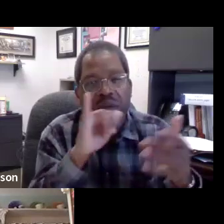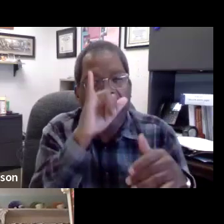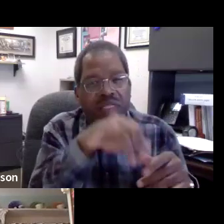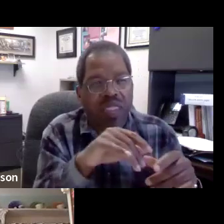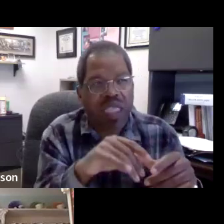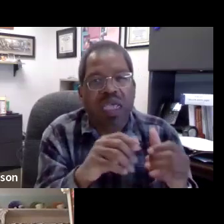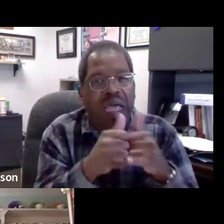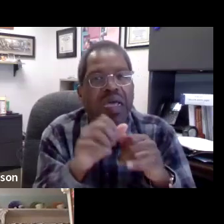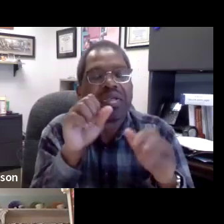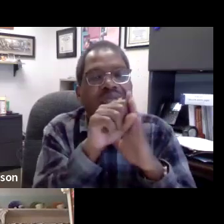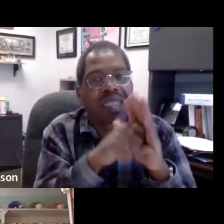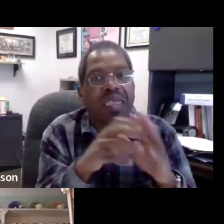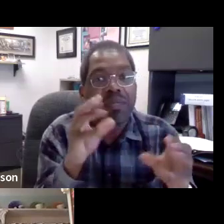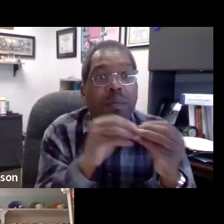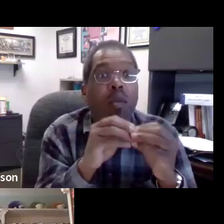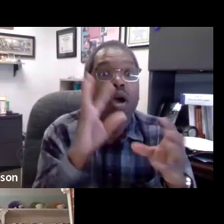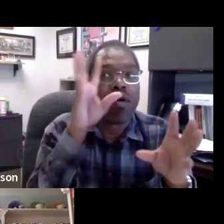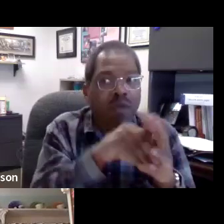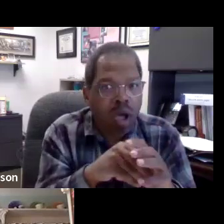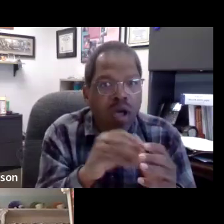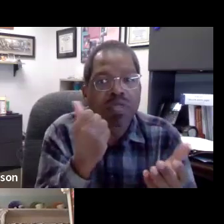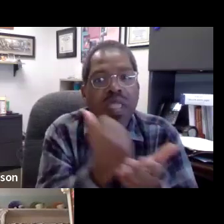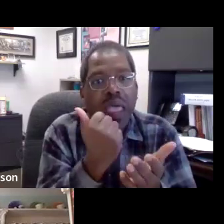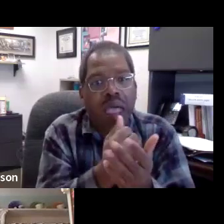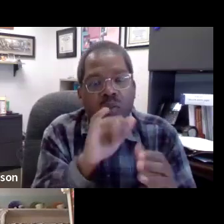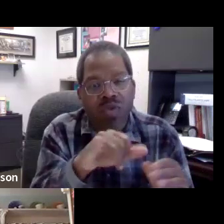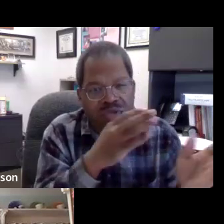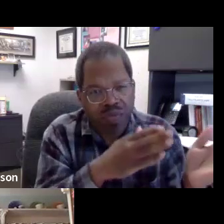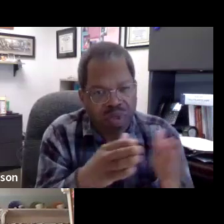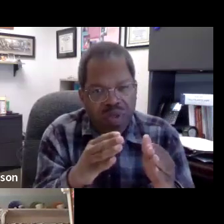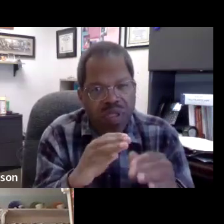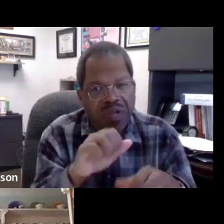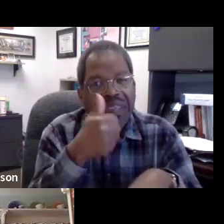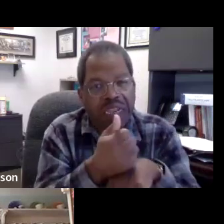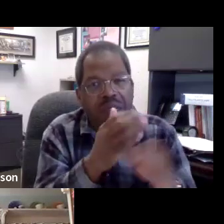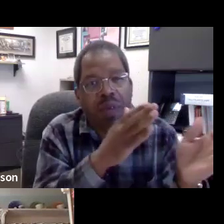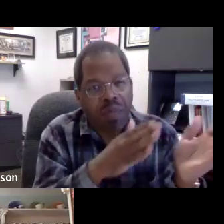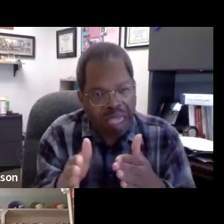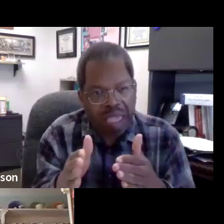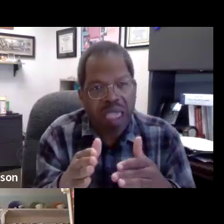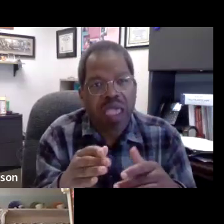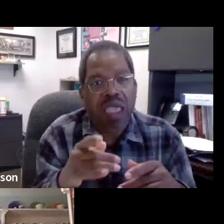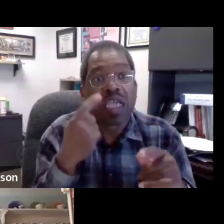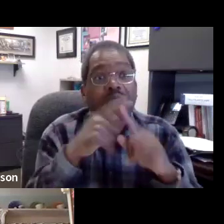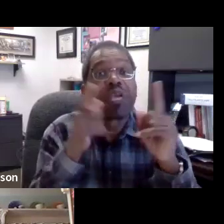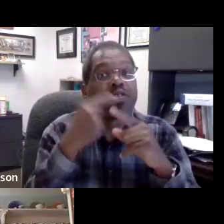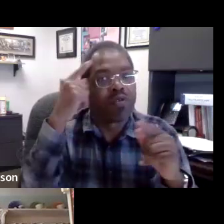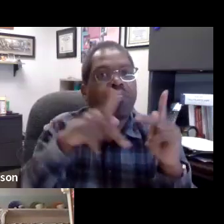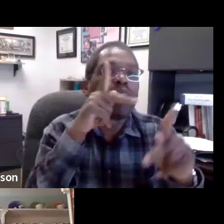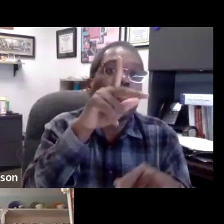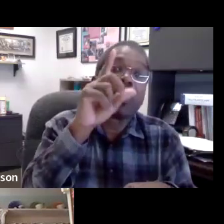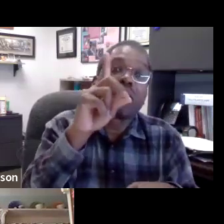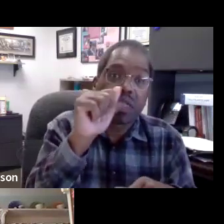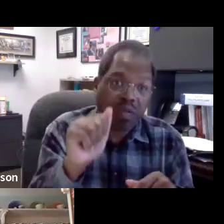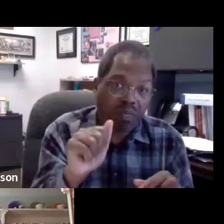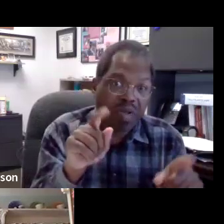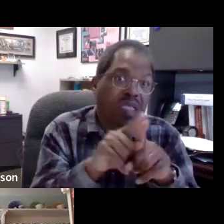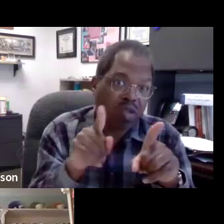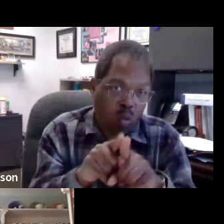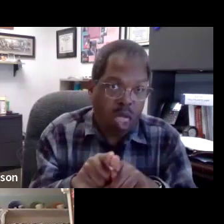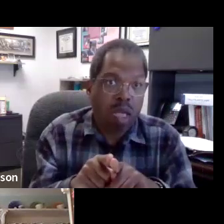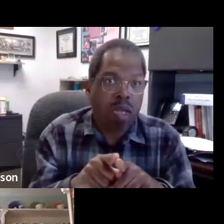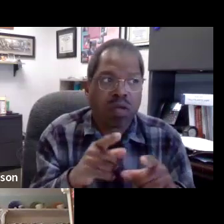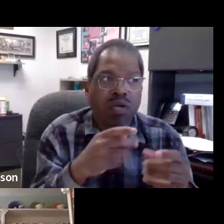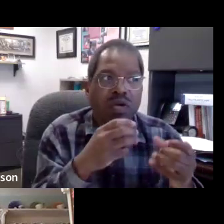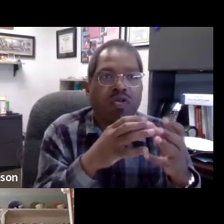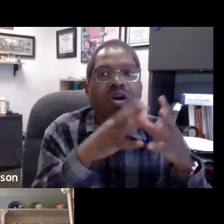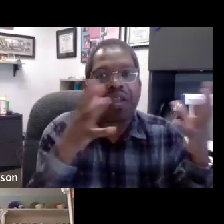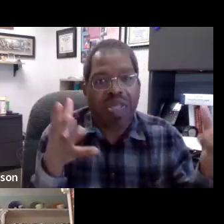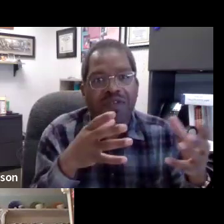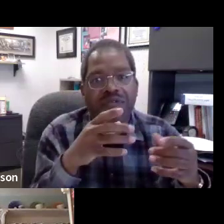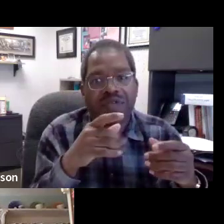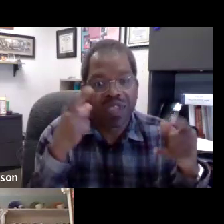ASL/Eng Interpreter-Addy (she/her): And so we did talk a lot about that and about how the State is being a little bit more involved, and how they're preparing a little bit better and setting plans up for people with disabilities as well.